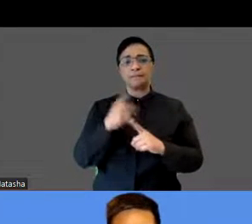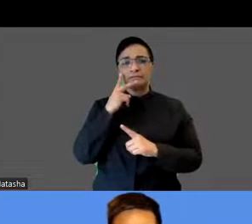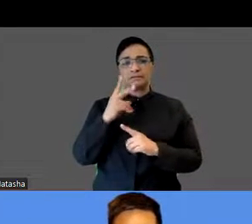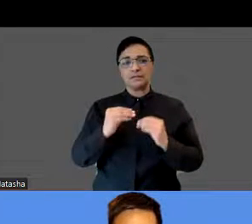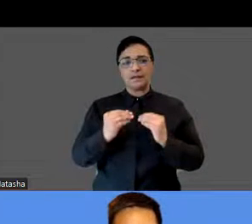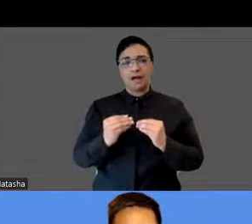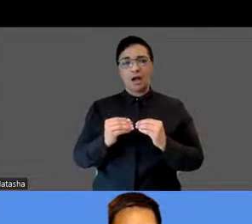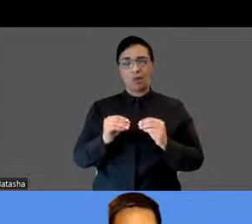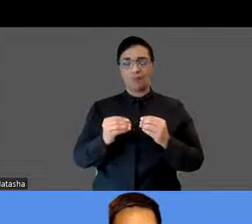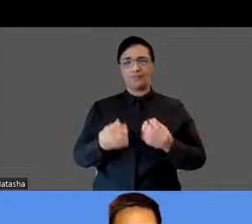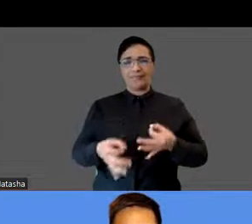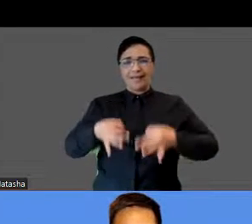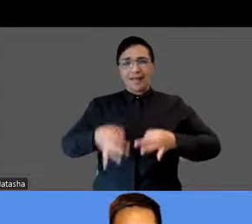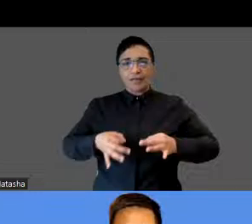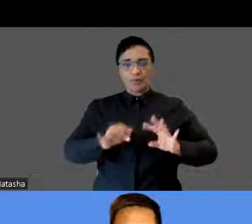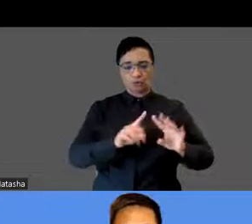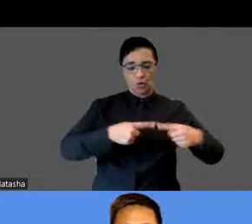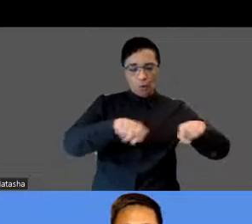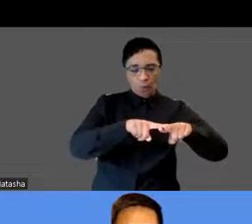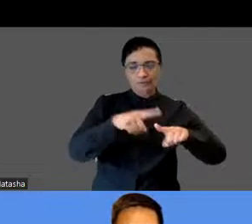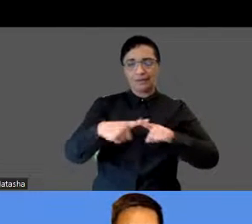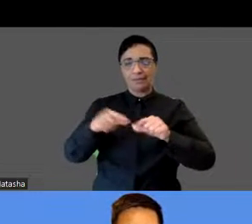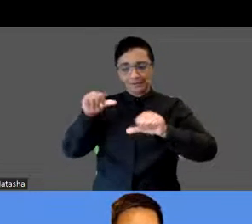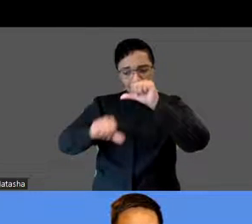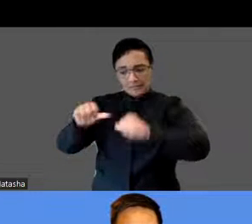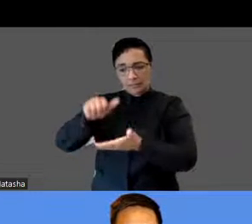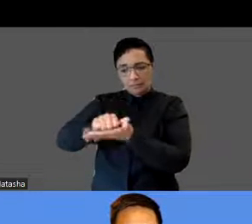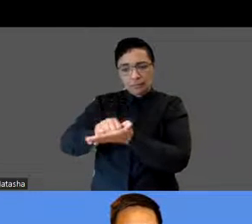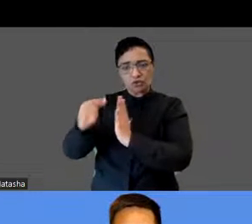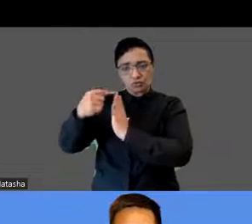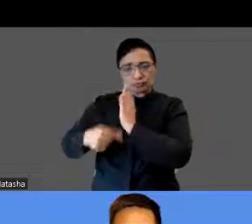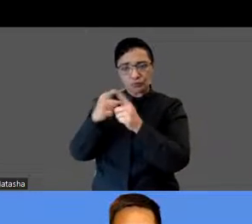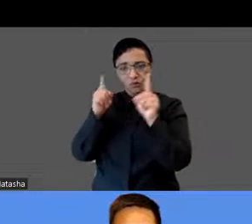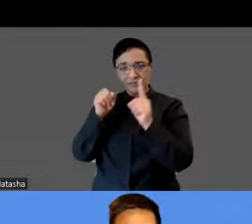committees and scientific publishing that will bring more credibility to their data.